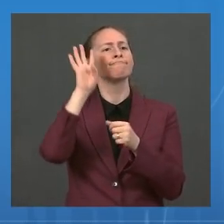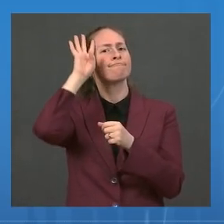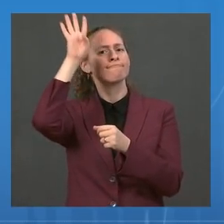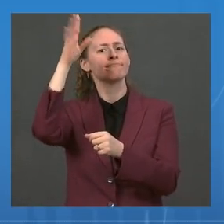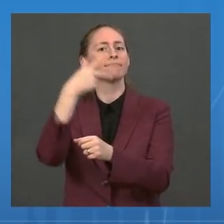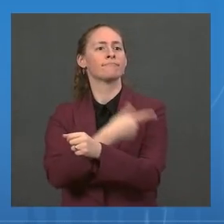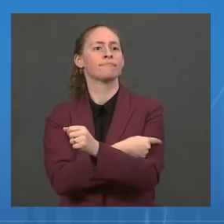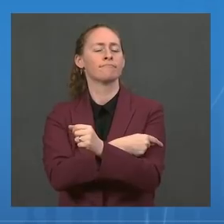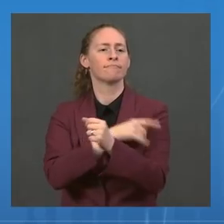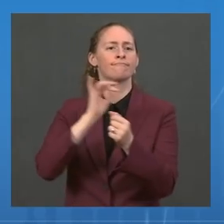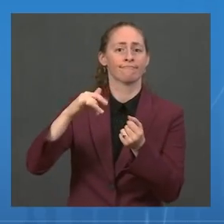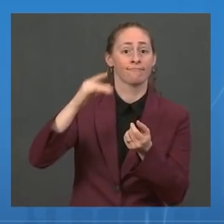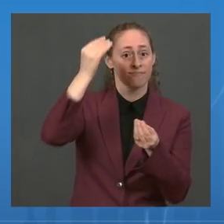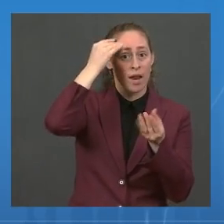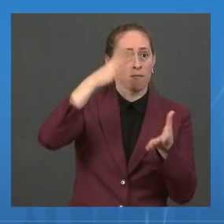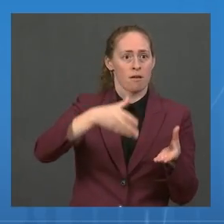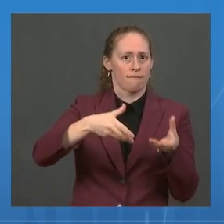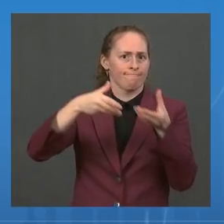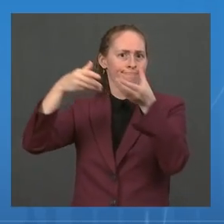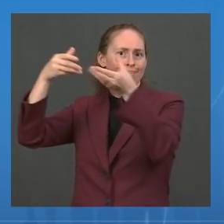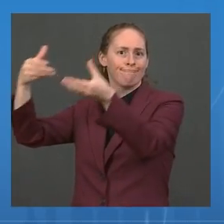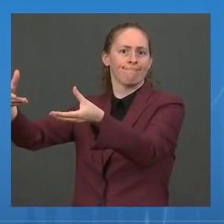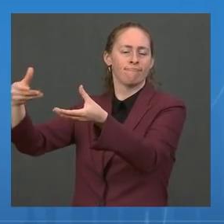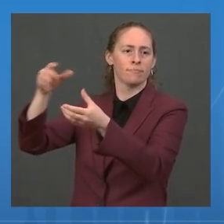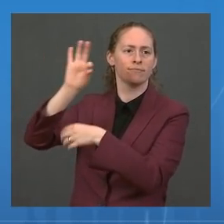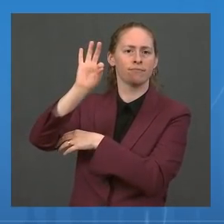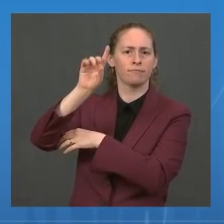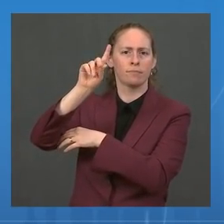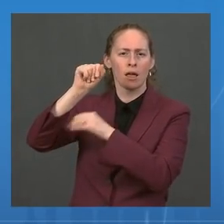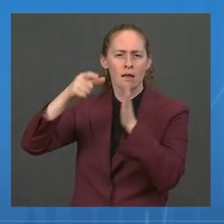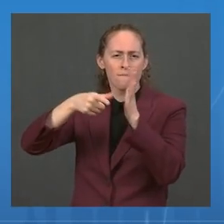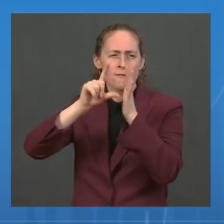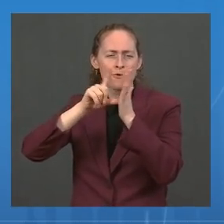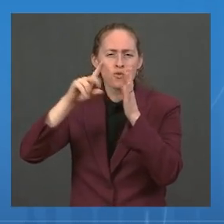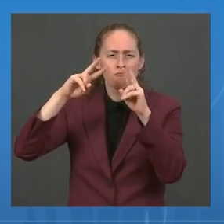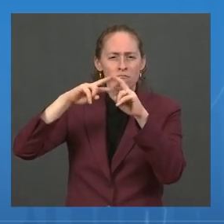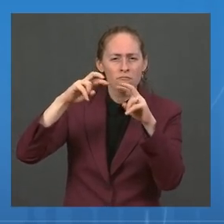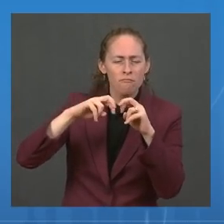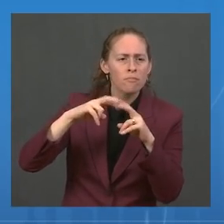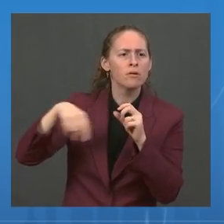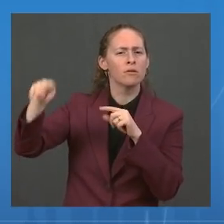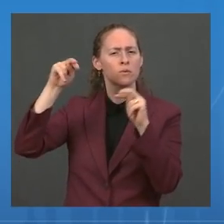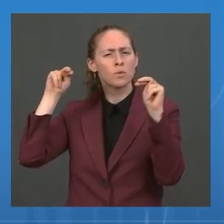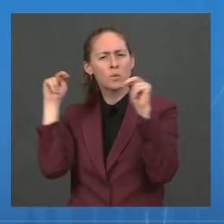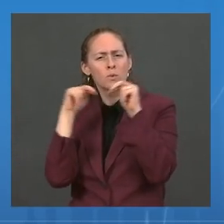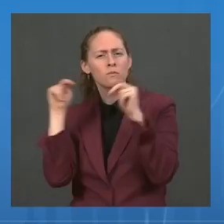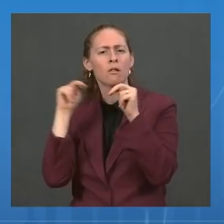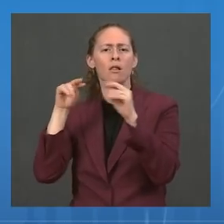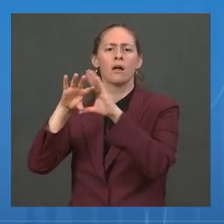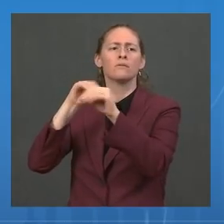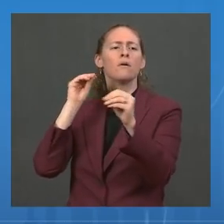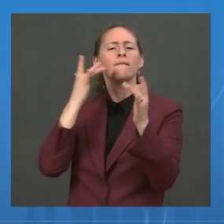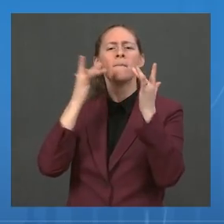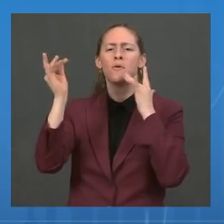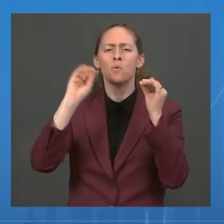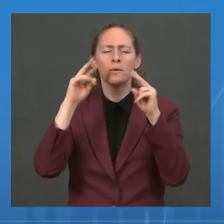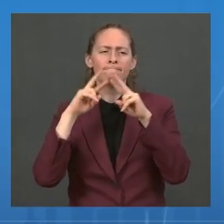which then conducts a thorough independent evaluation. If the FDA grants the vaccine an emergency use authorization,